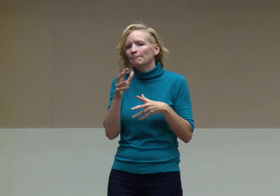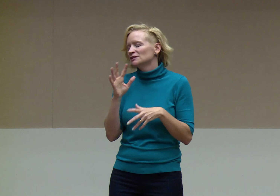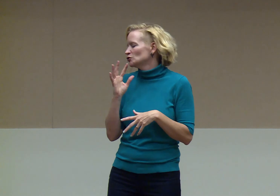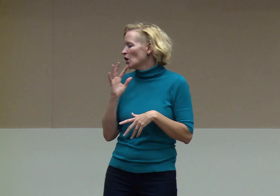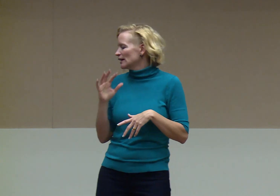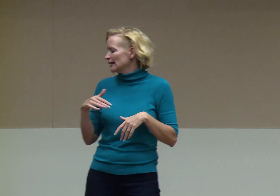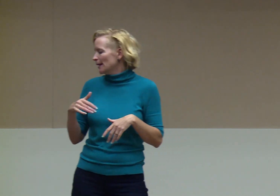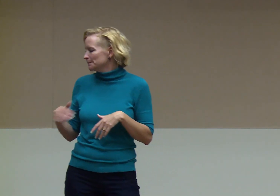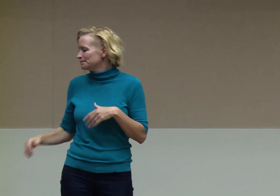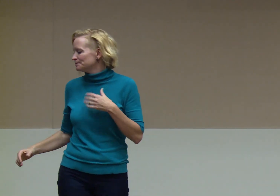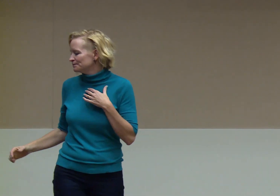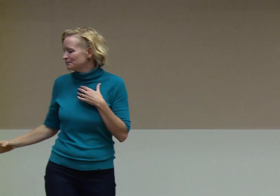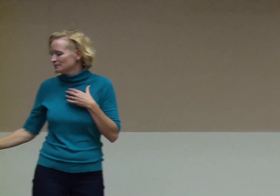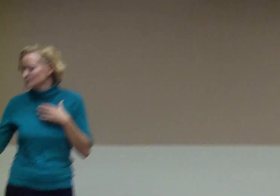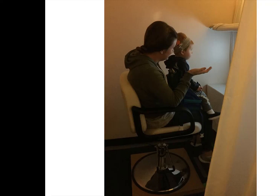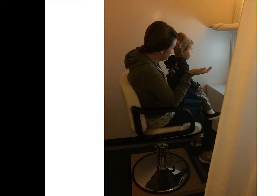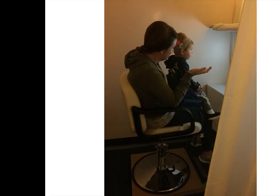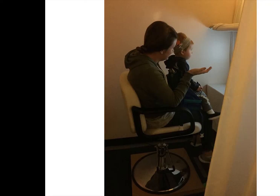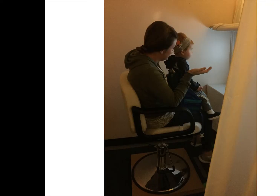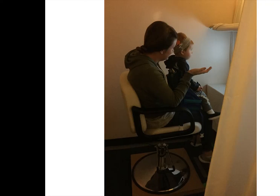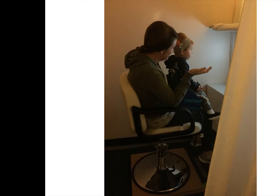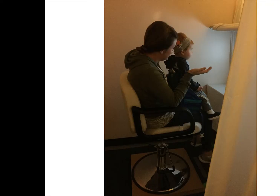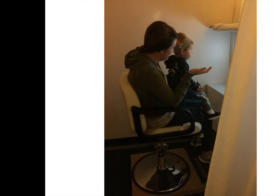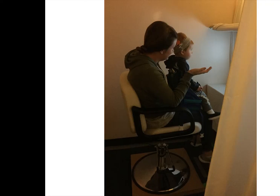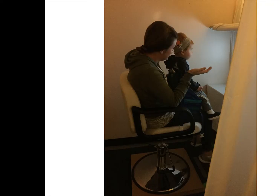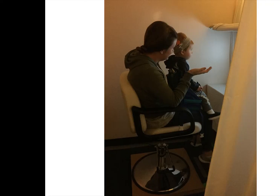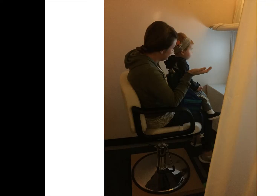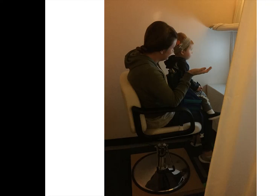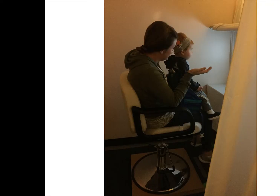so there's not a whole lot of talking going on yet, but we'll keep going.